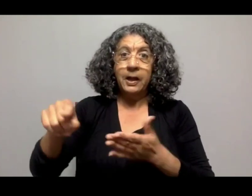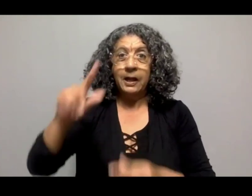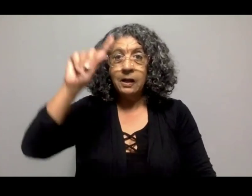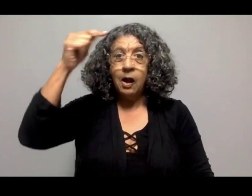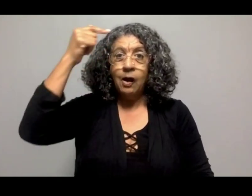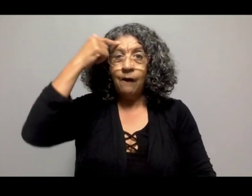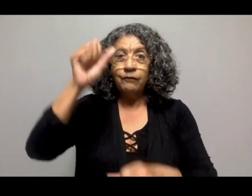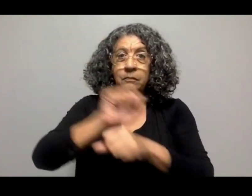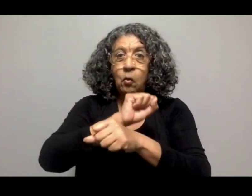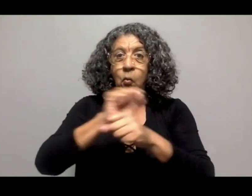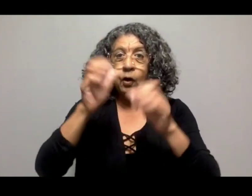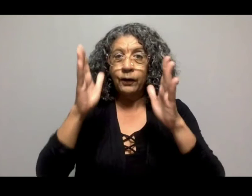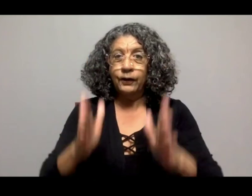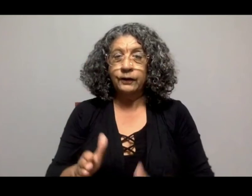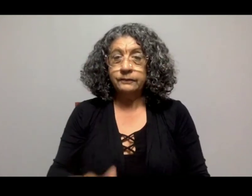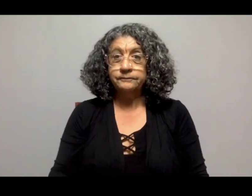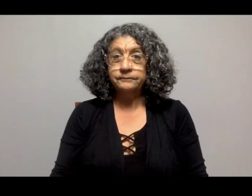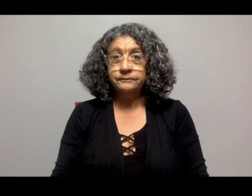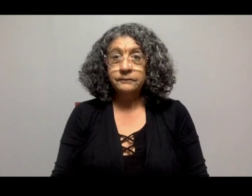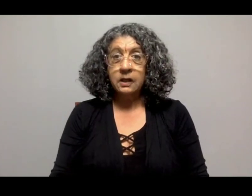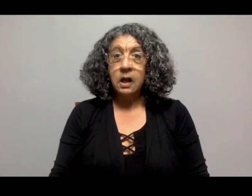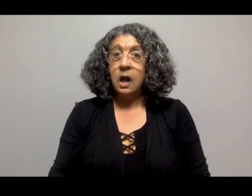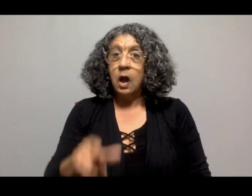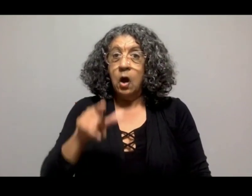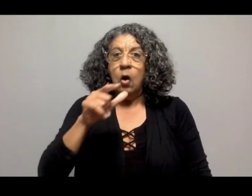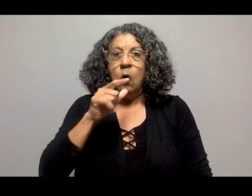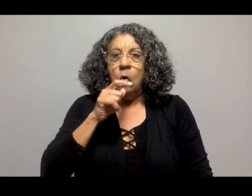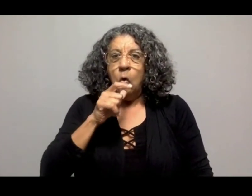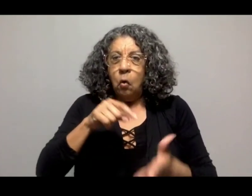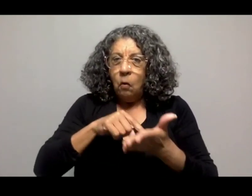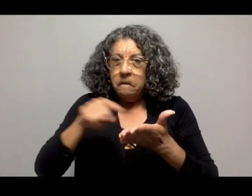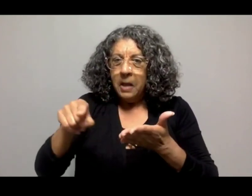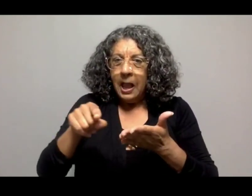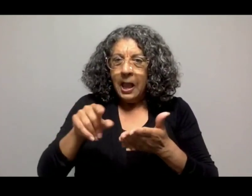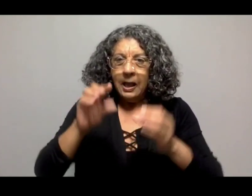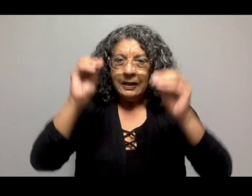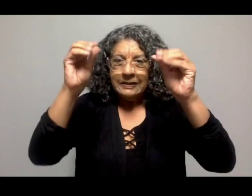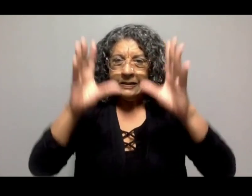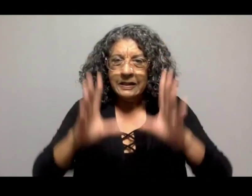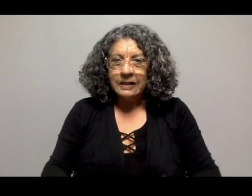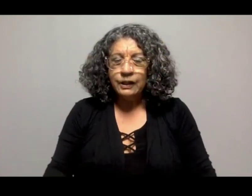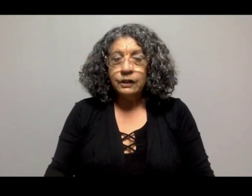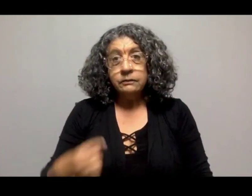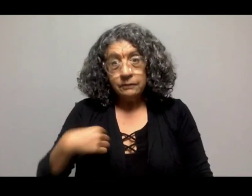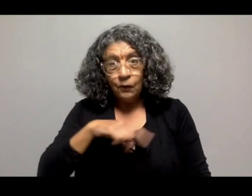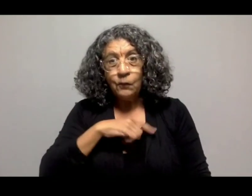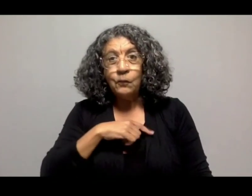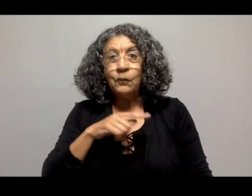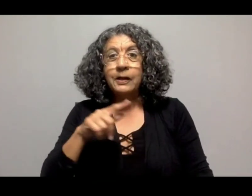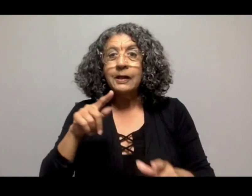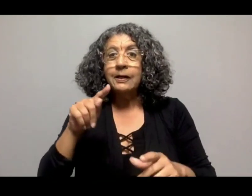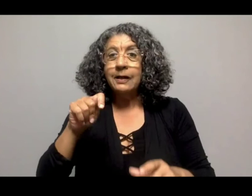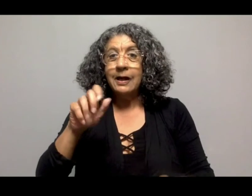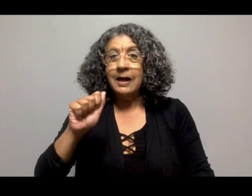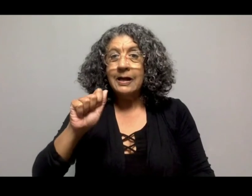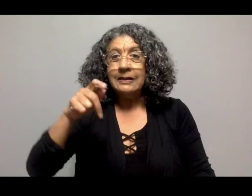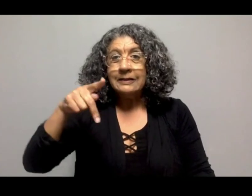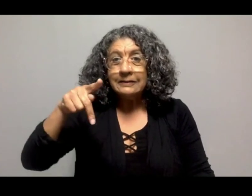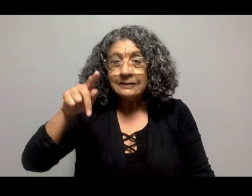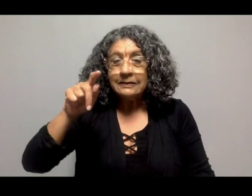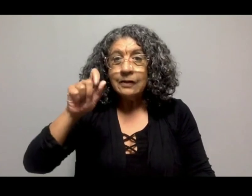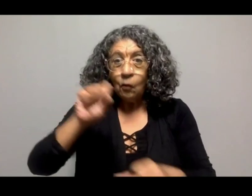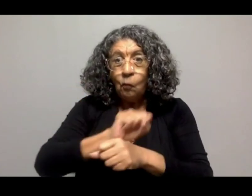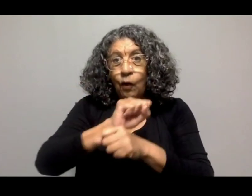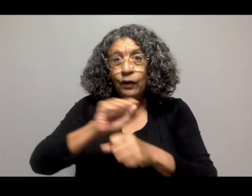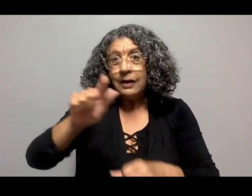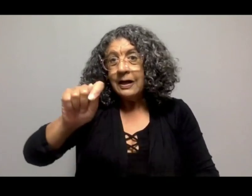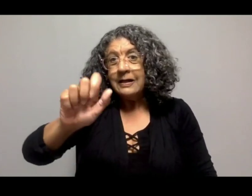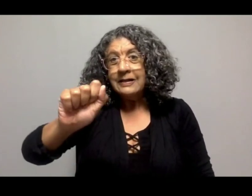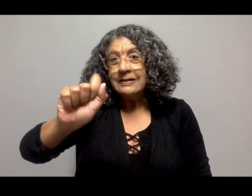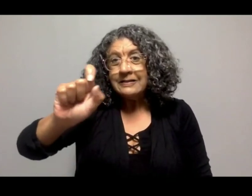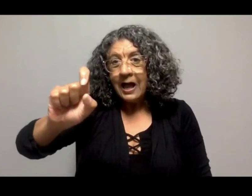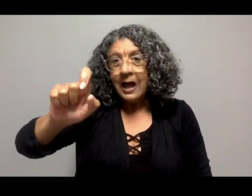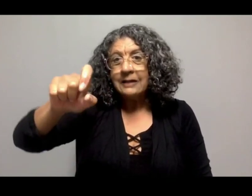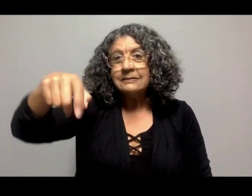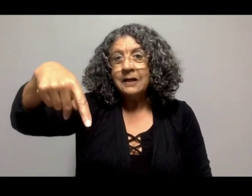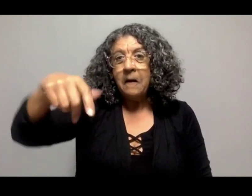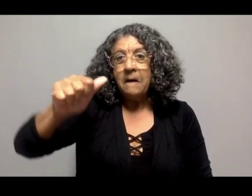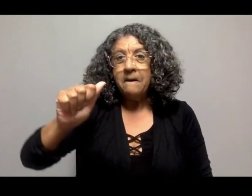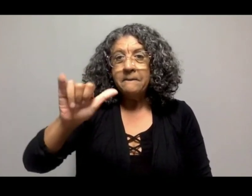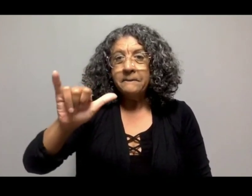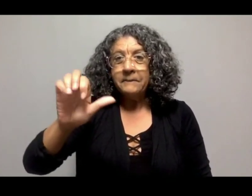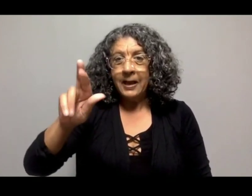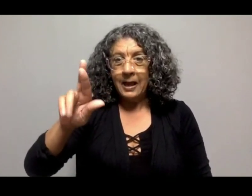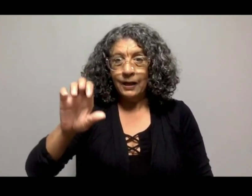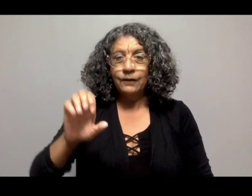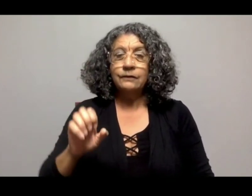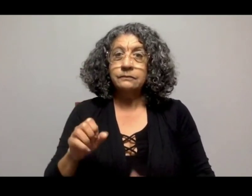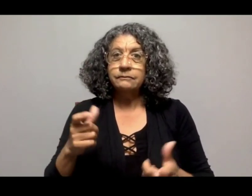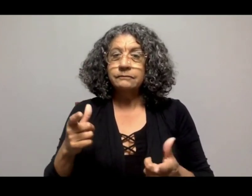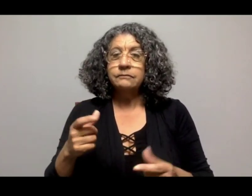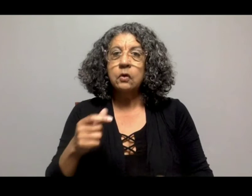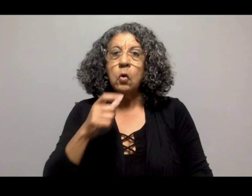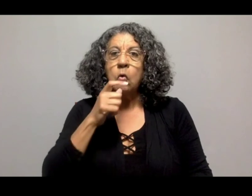we have to pay government employees who do. You pay the teachers, we do the taxpayers